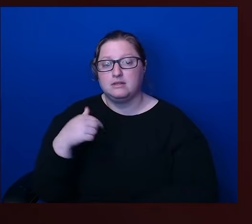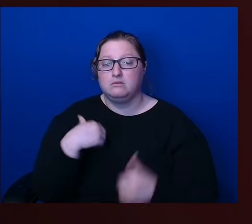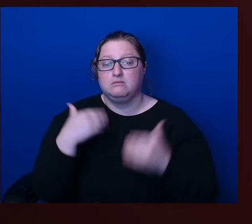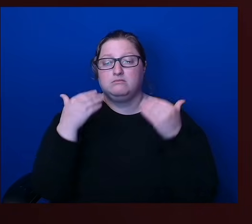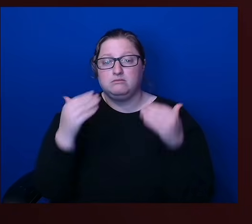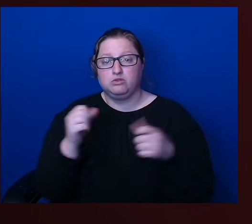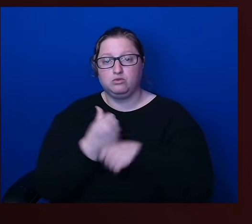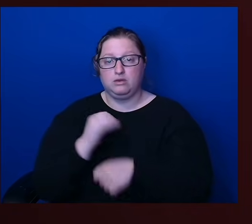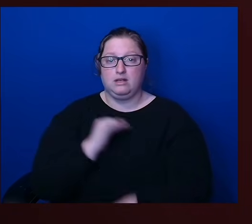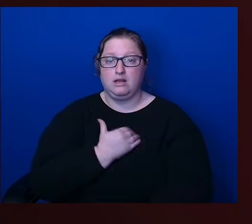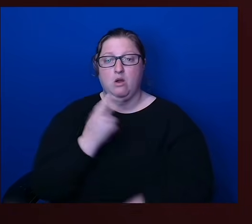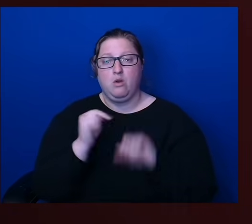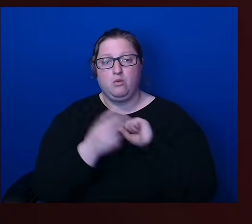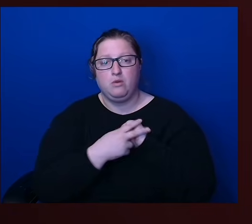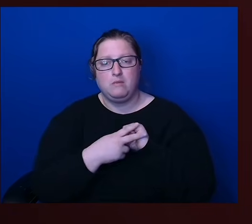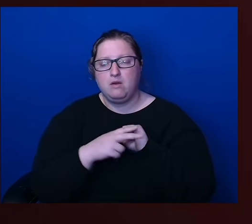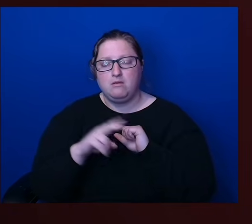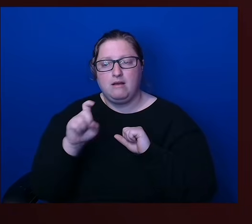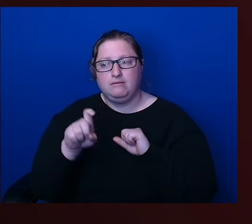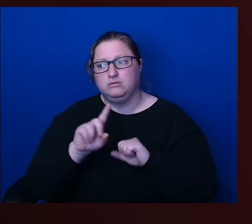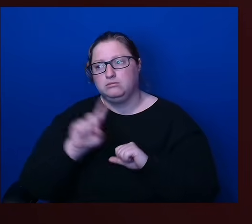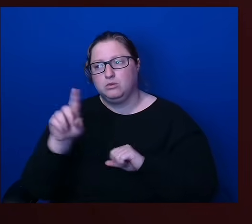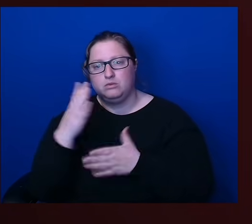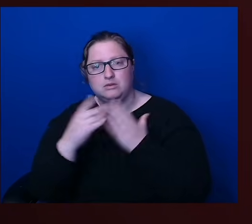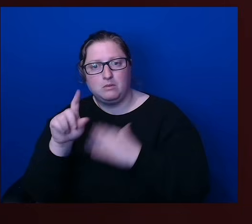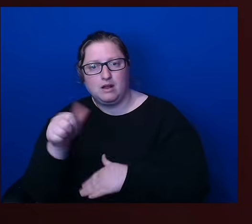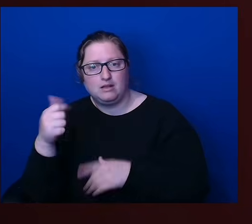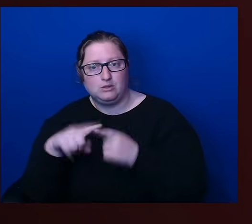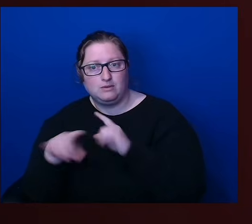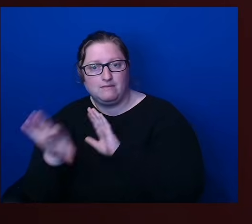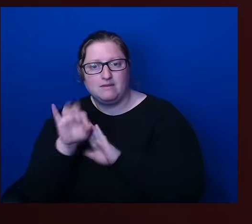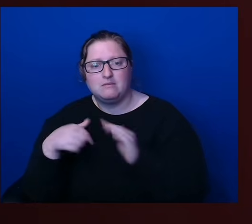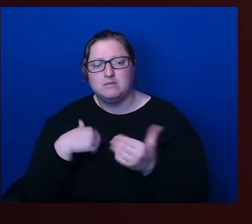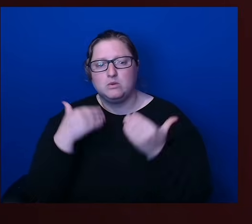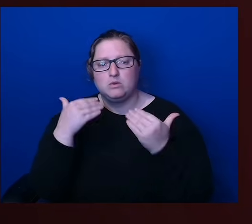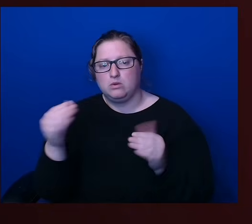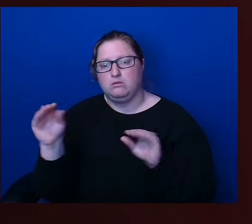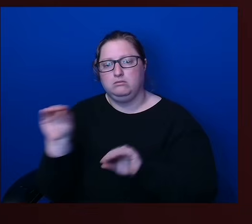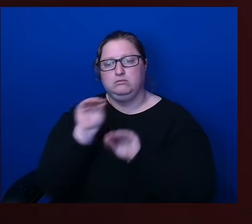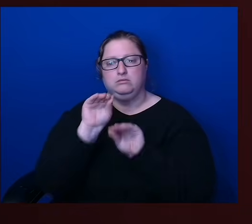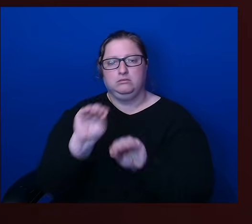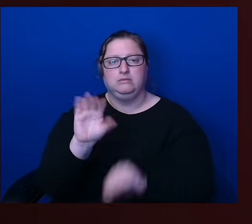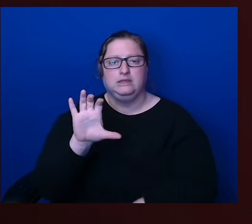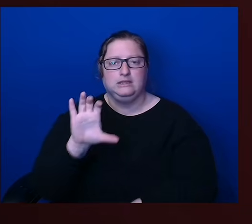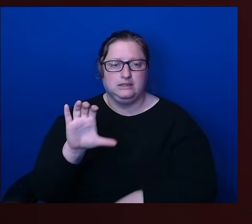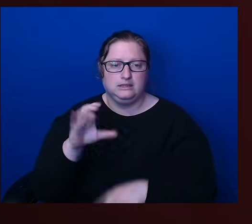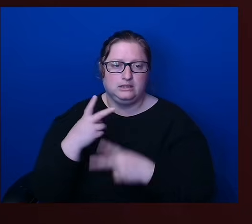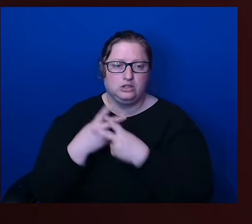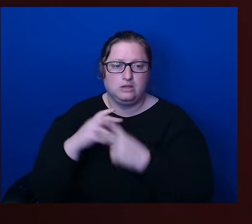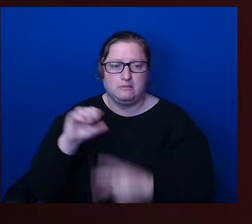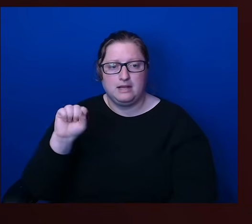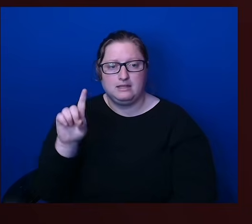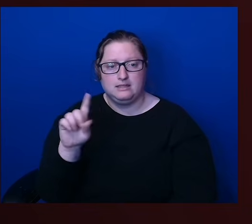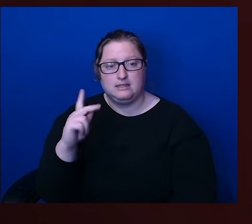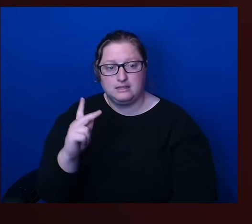You don't have to go somewhere else and find it. We went as far as to just go ahead and put our C# for MCP directly in their repo.